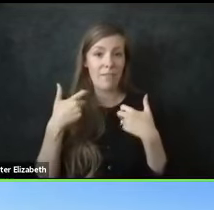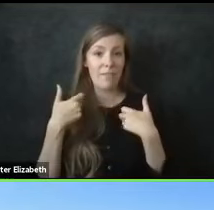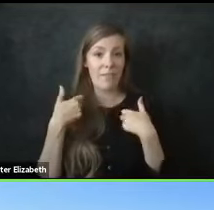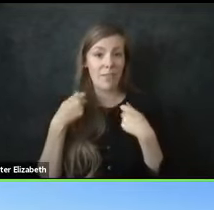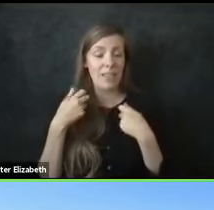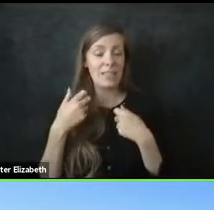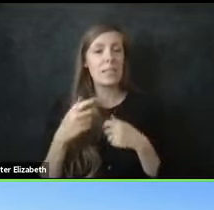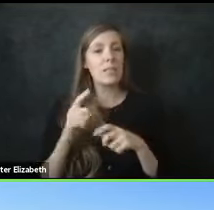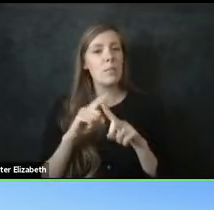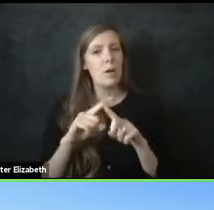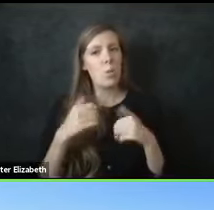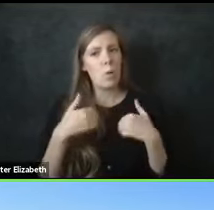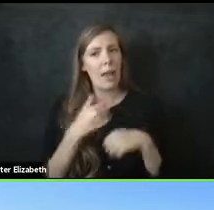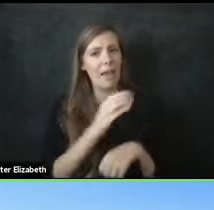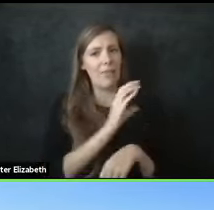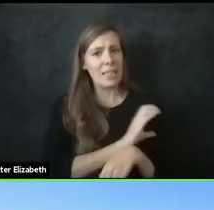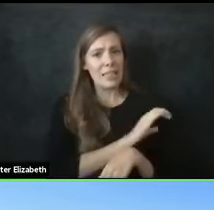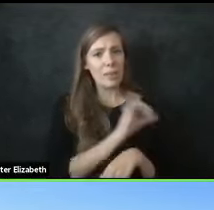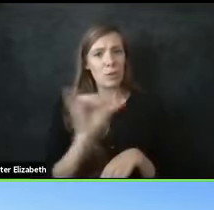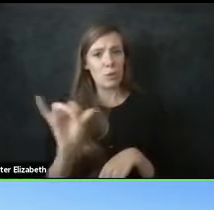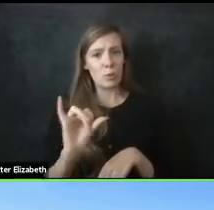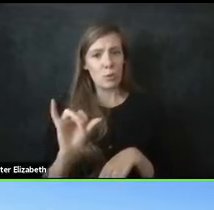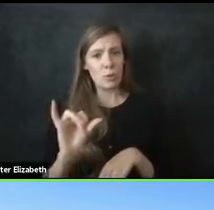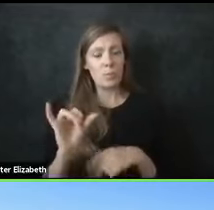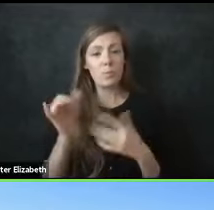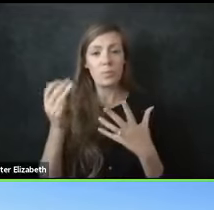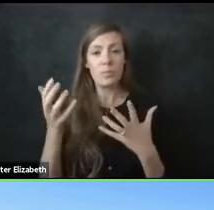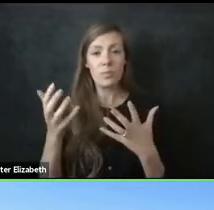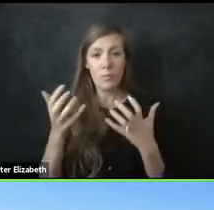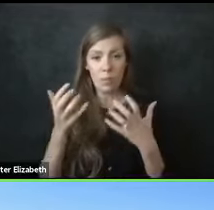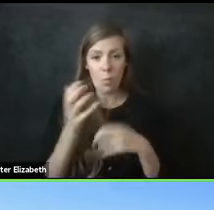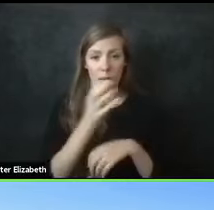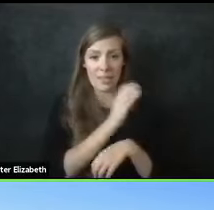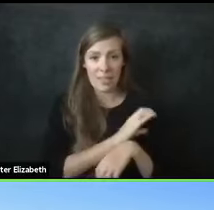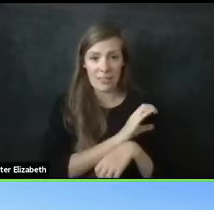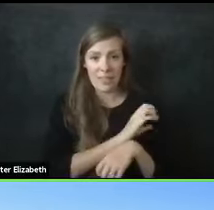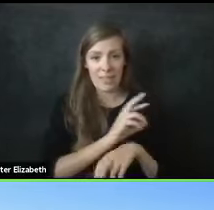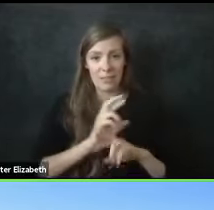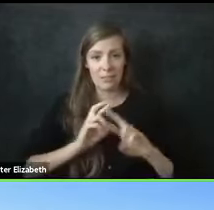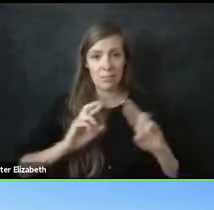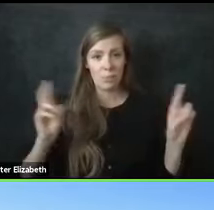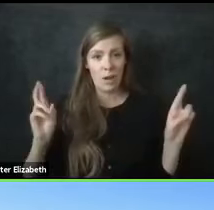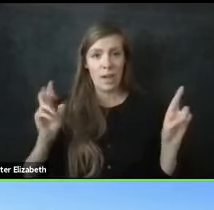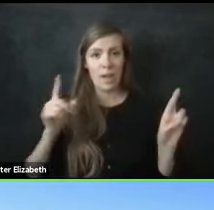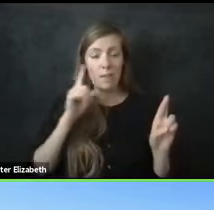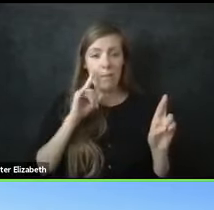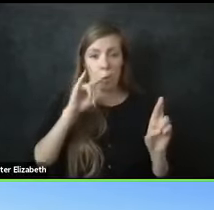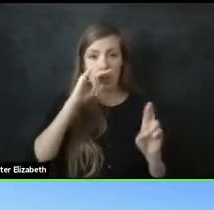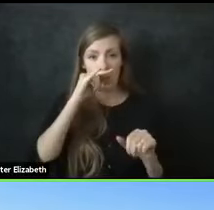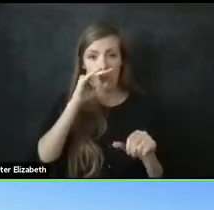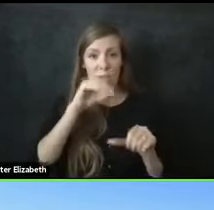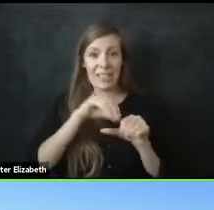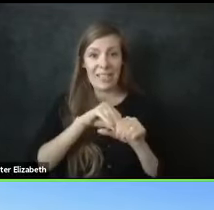But we really would like to have those clinics available for children in that school district or at